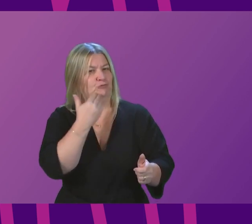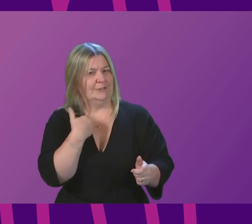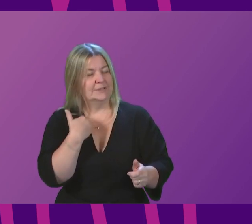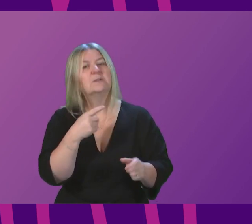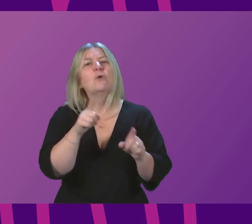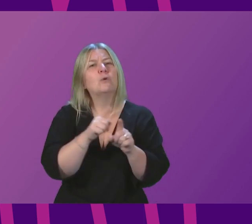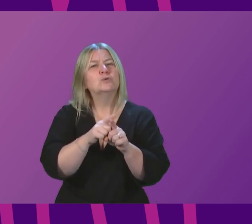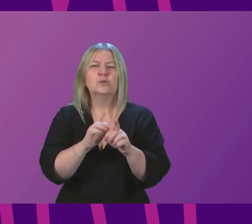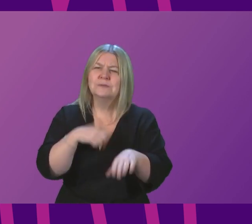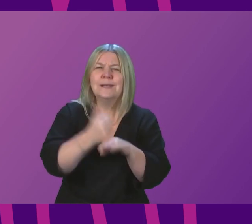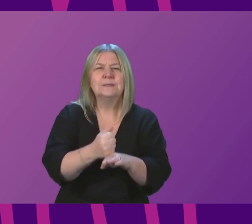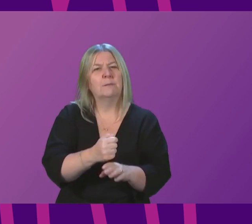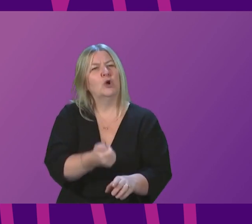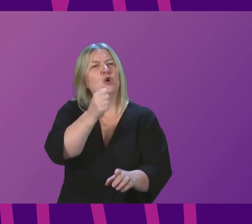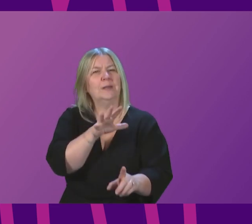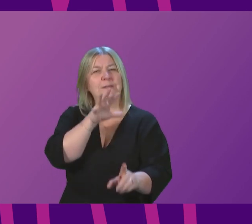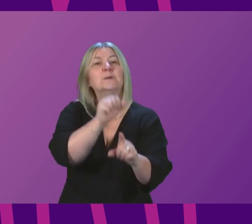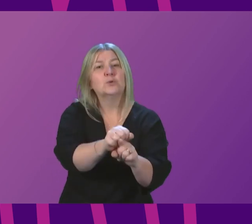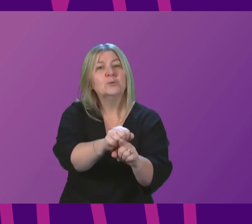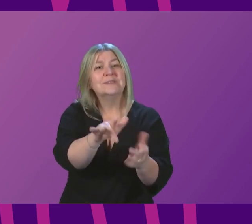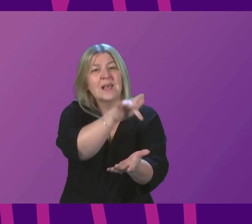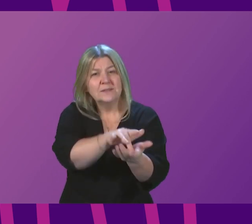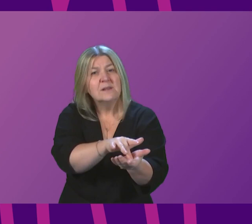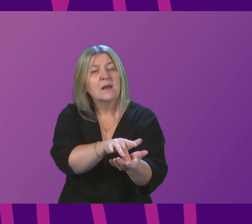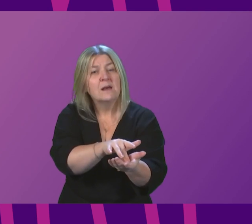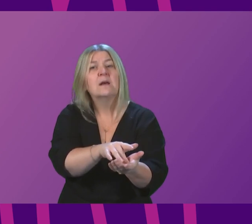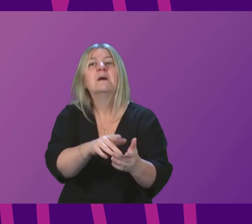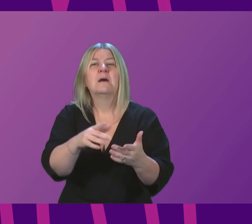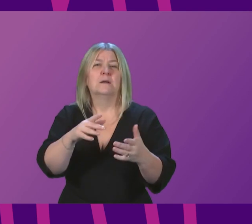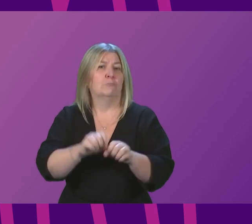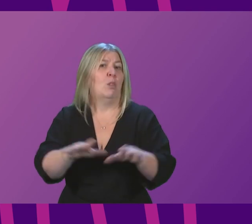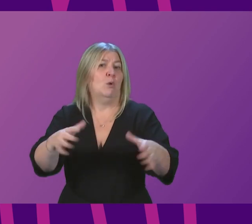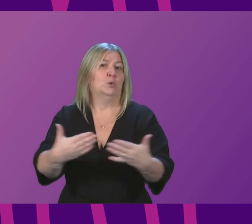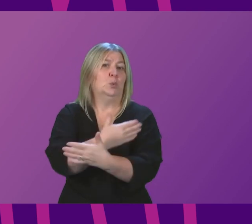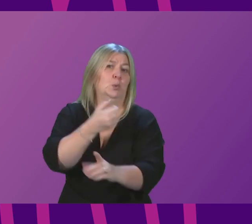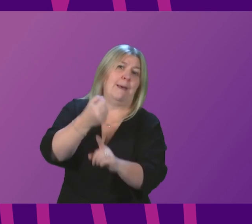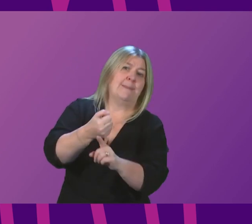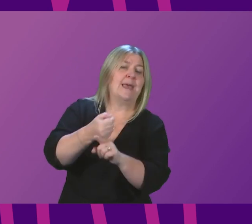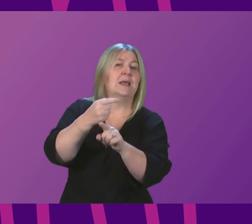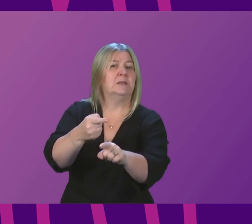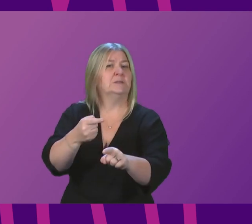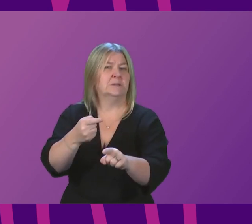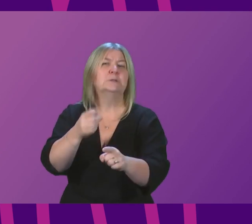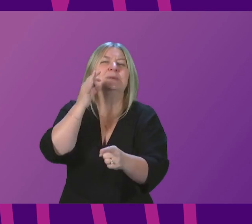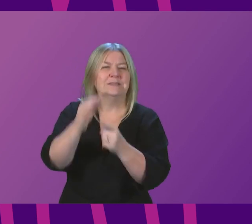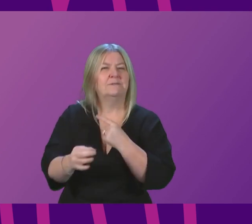centres and launched public campaigns, including on lung cancer, to raise awareness of the vital importance of early diagnosis.